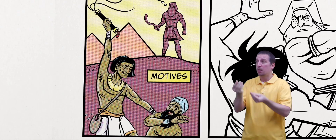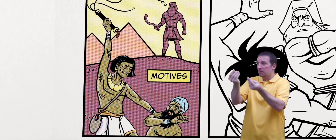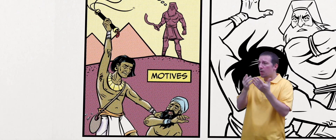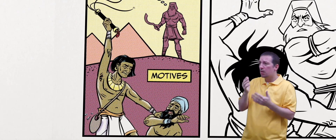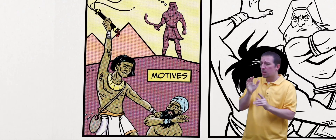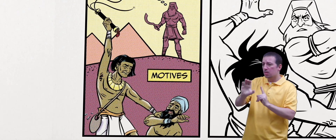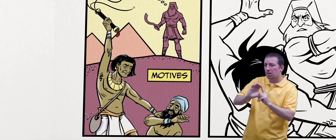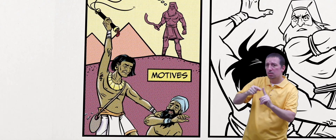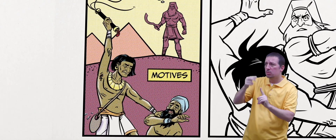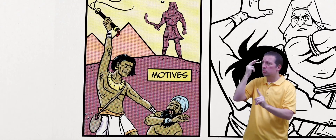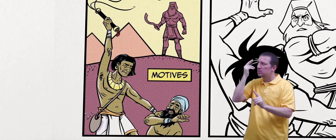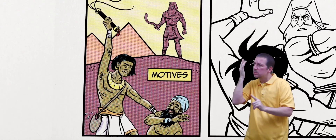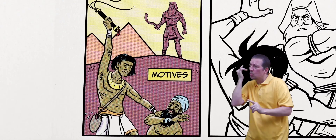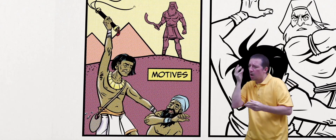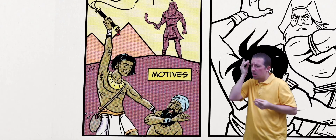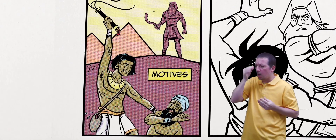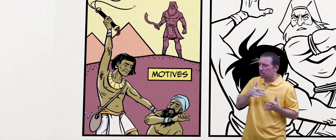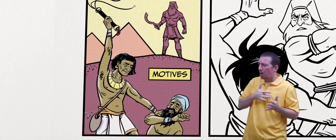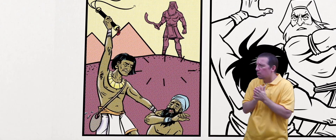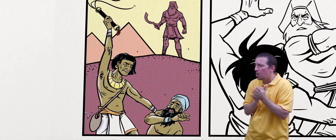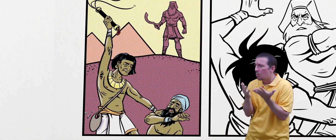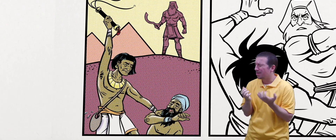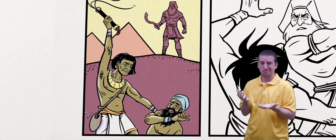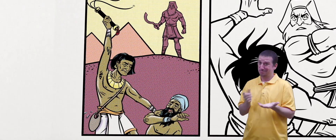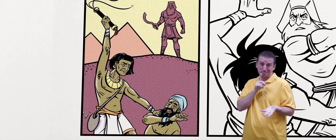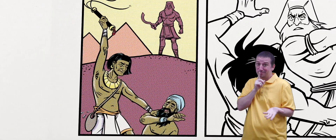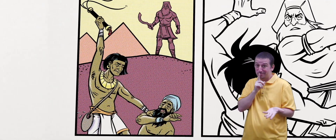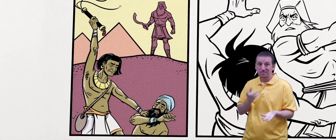and tell us people’s thoughts or motives.